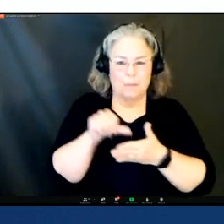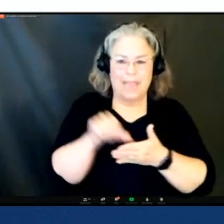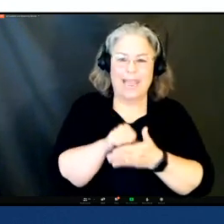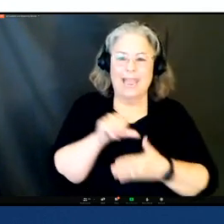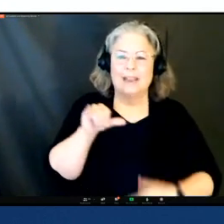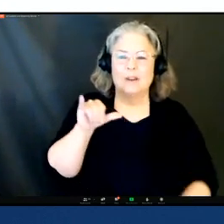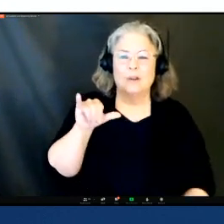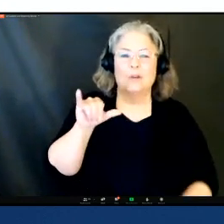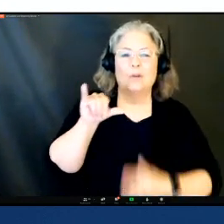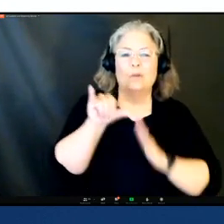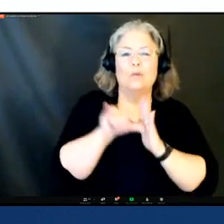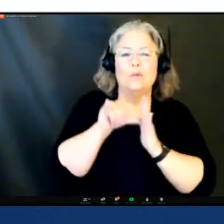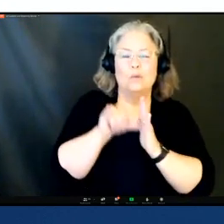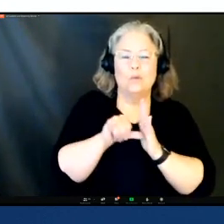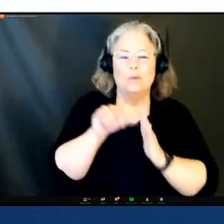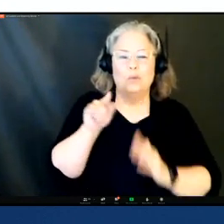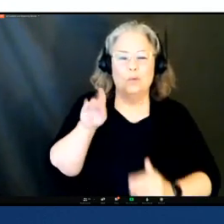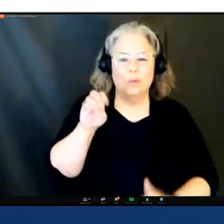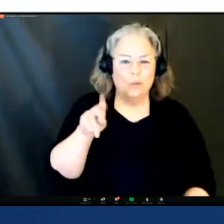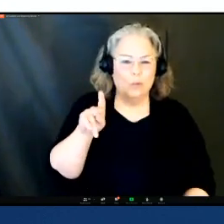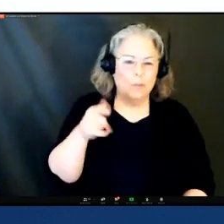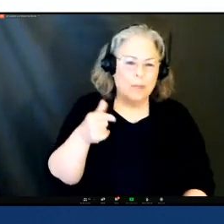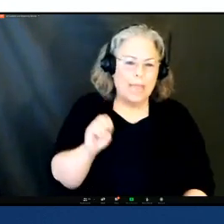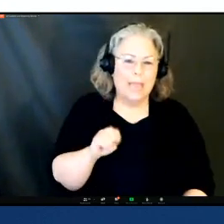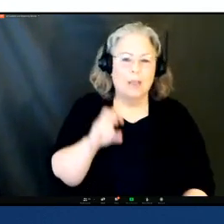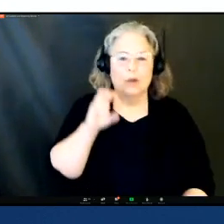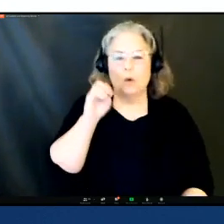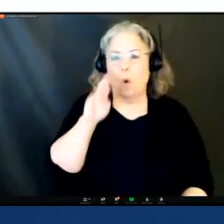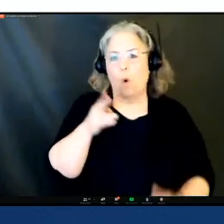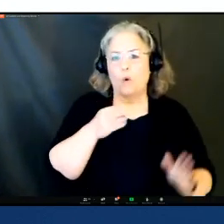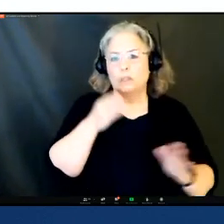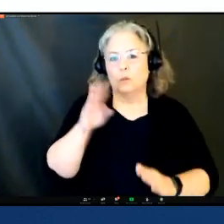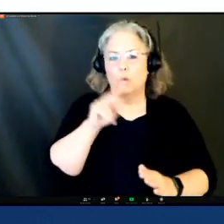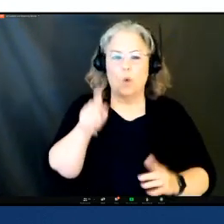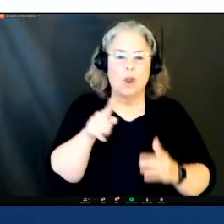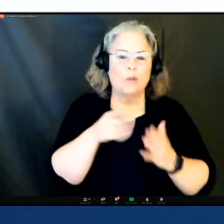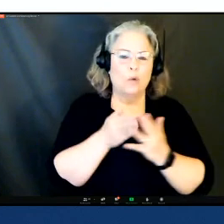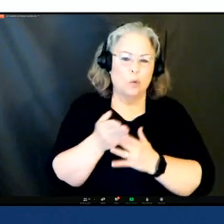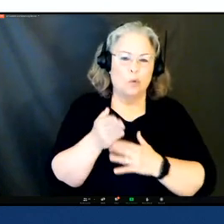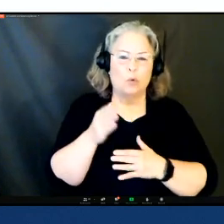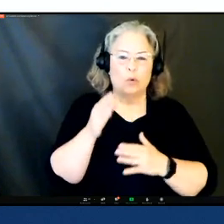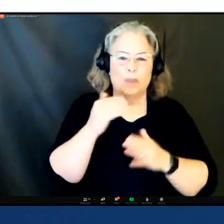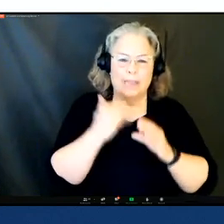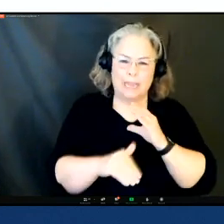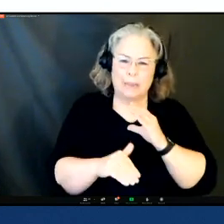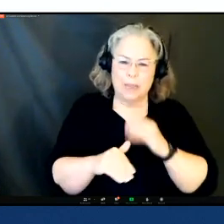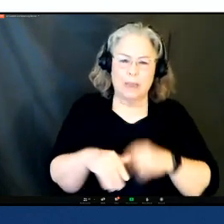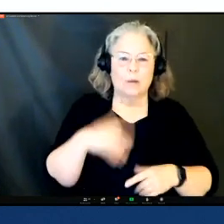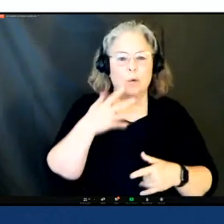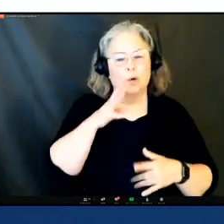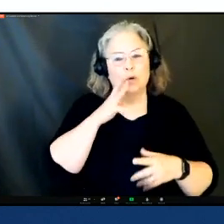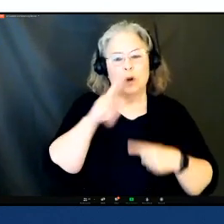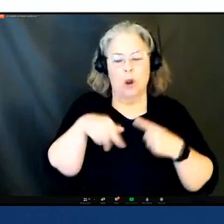you may have or input you would like to provide. We've already talked about the information available on the budget that management web page,